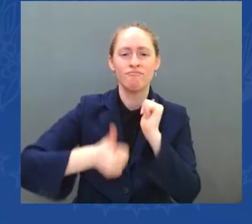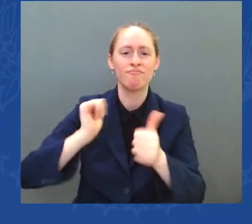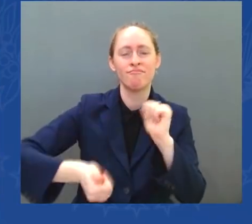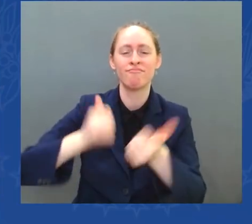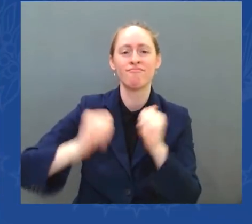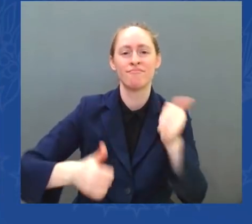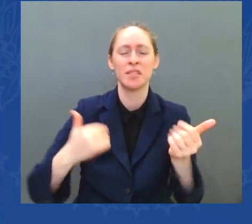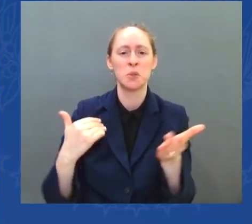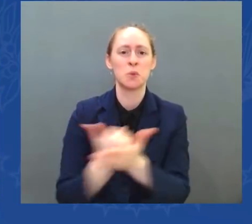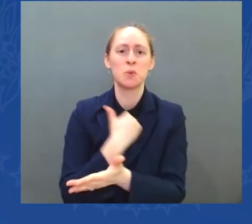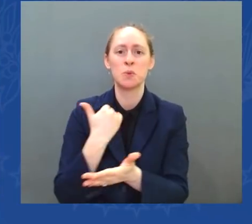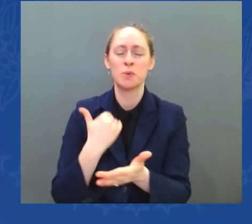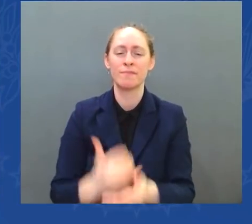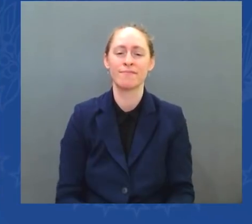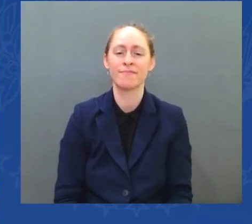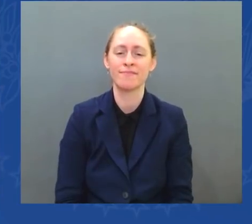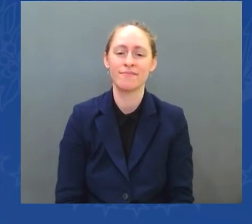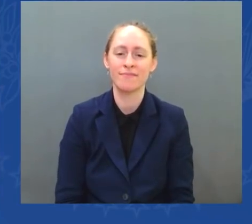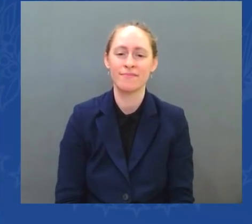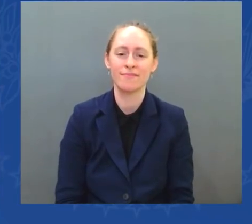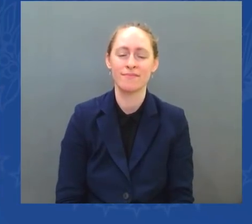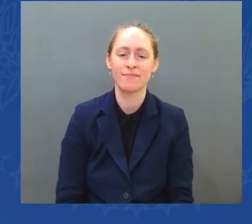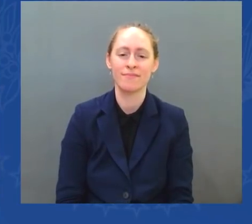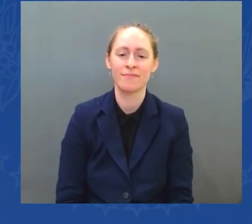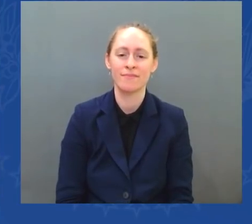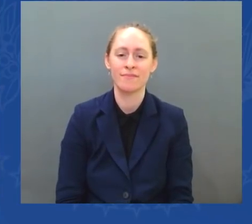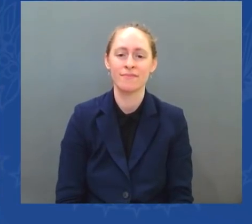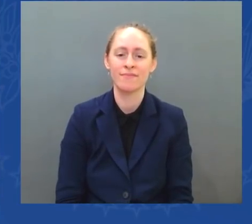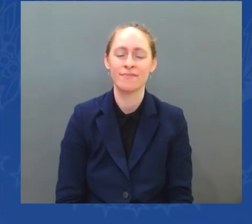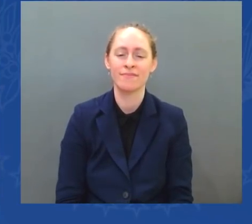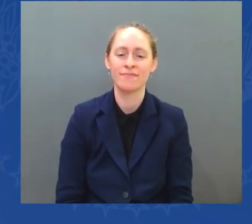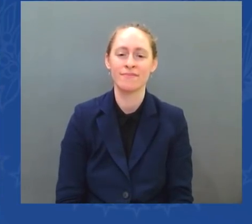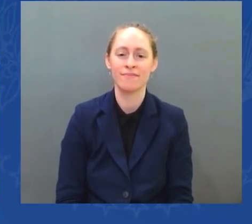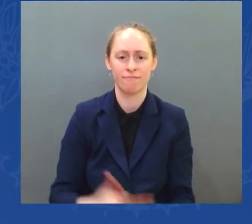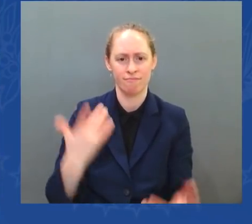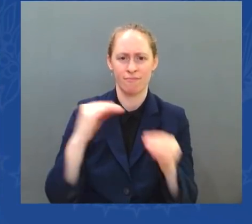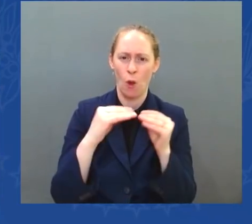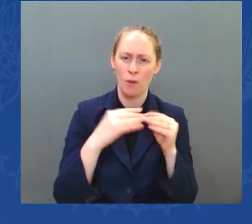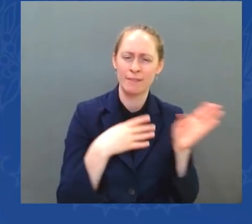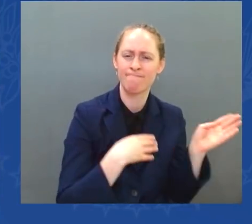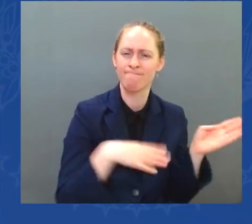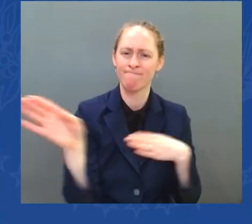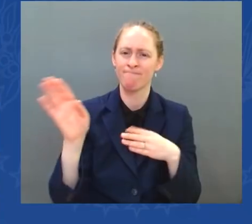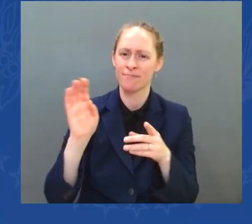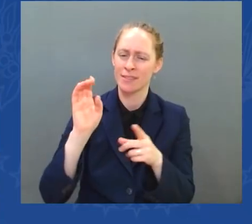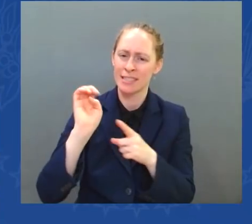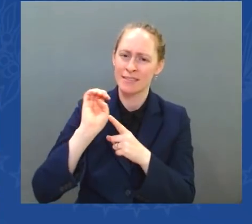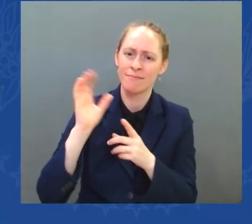by creating good jobs and fighting for climate change. And if we continue this, we're not only going to be investing here.